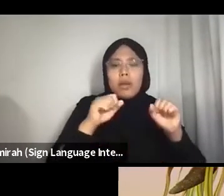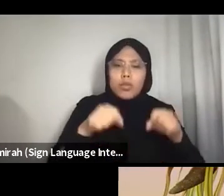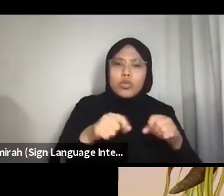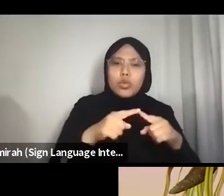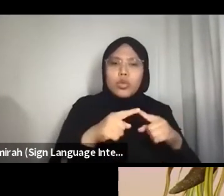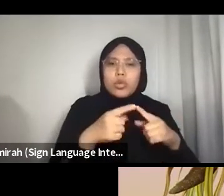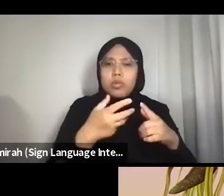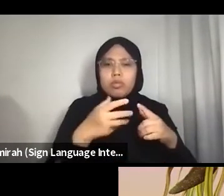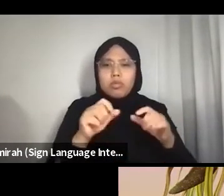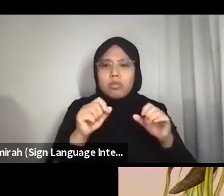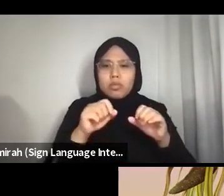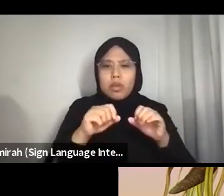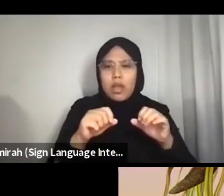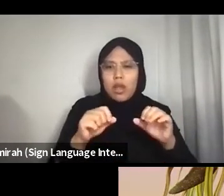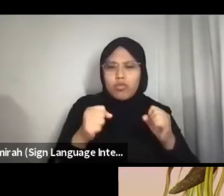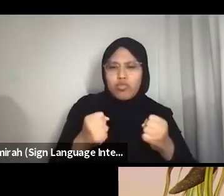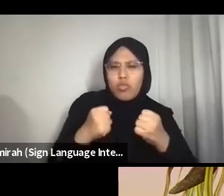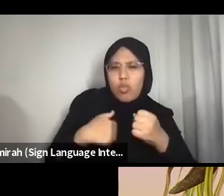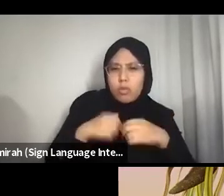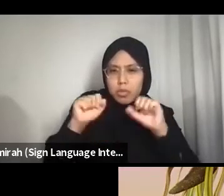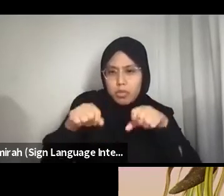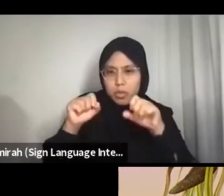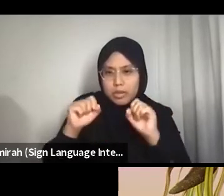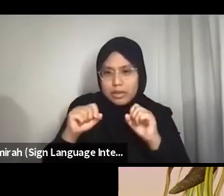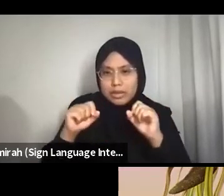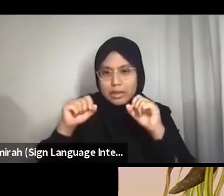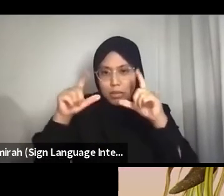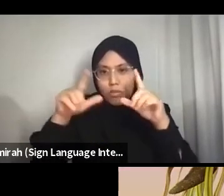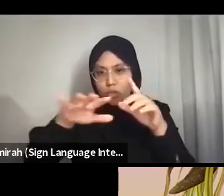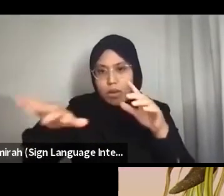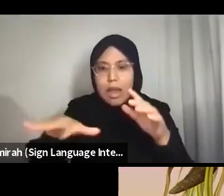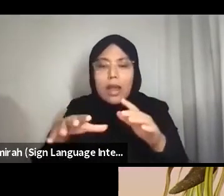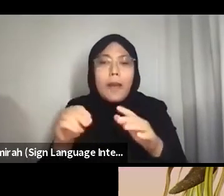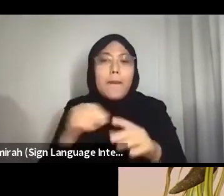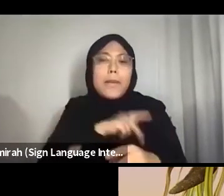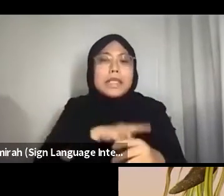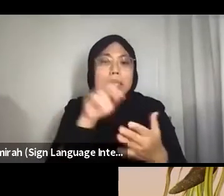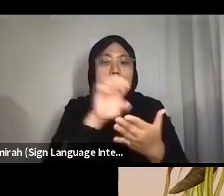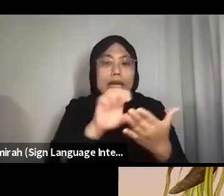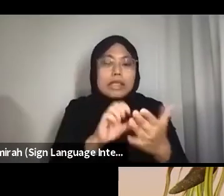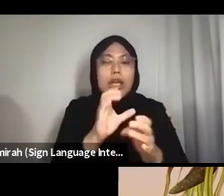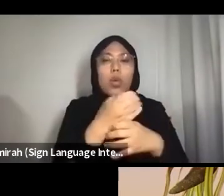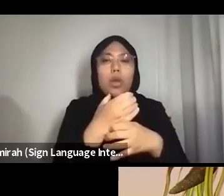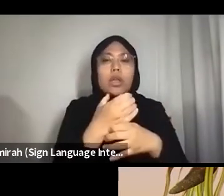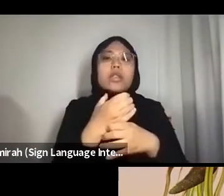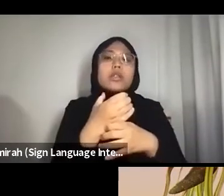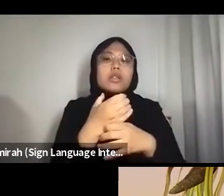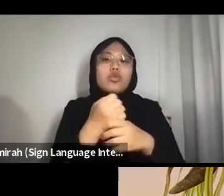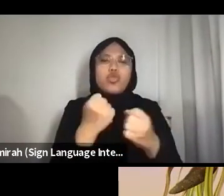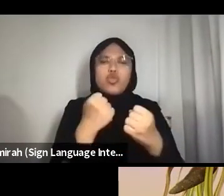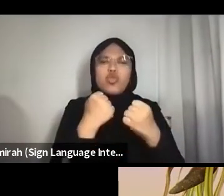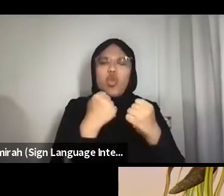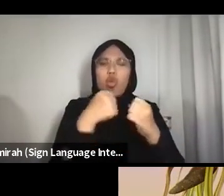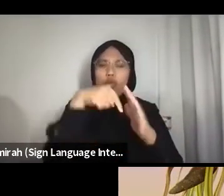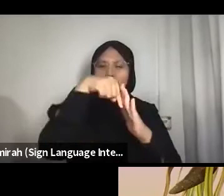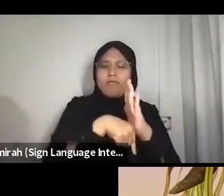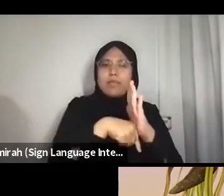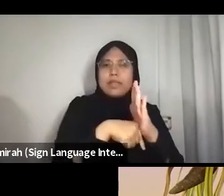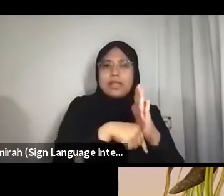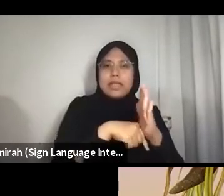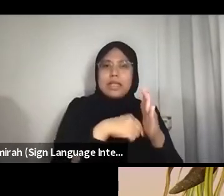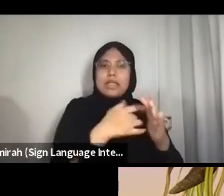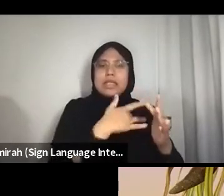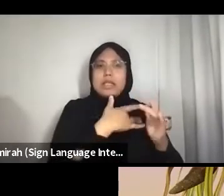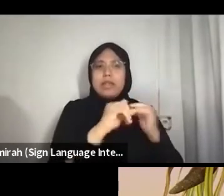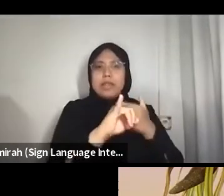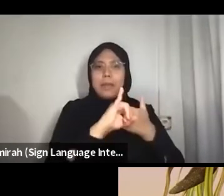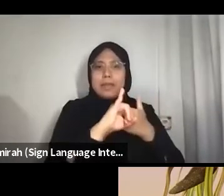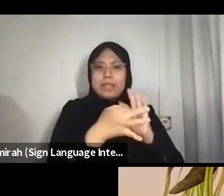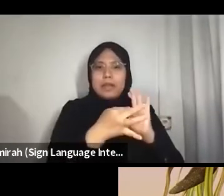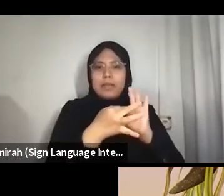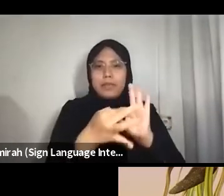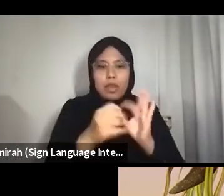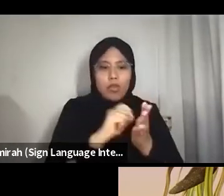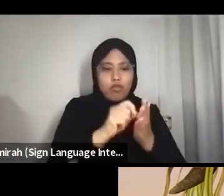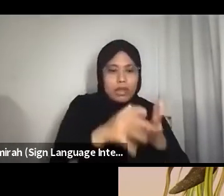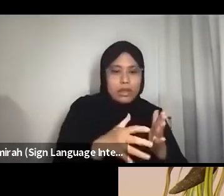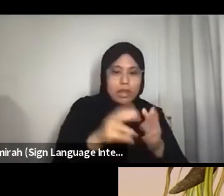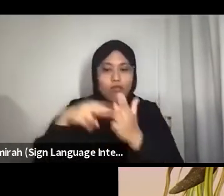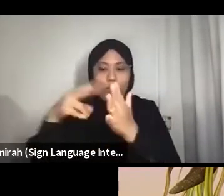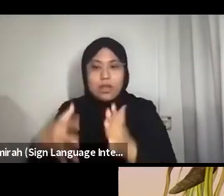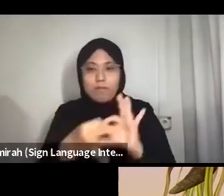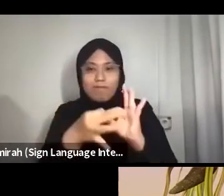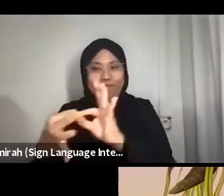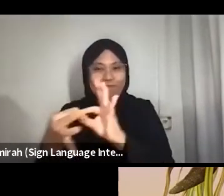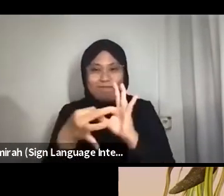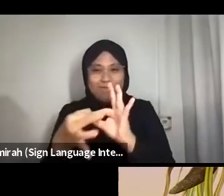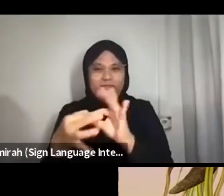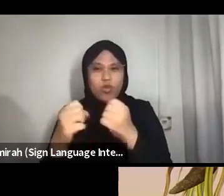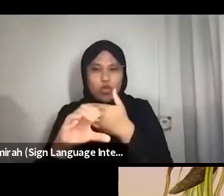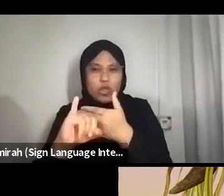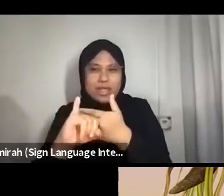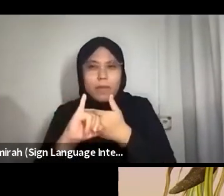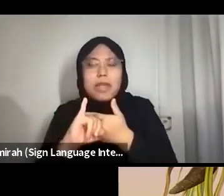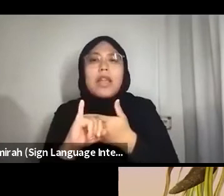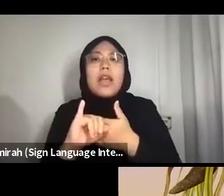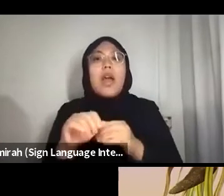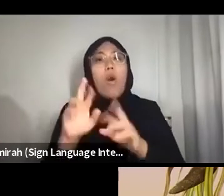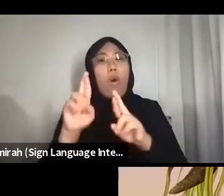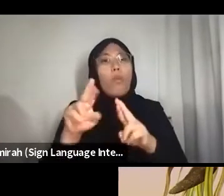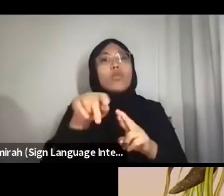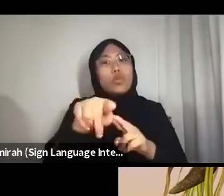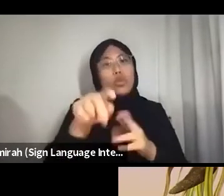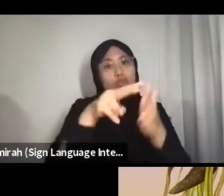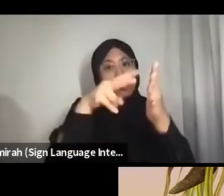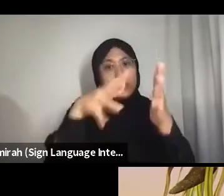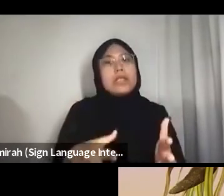Most importantly, it creates a profound sense of intimacy between the writer and reader, and that’s what we hope you, as reader, will experience in this book of 18 essays.